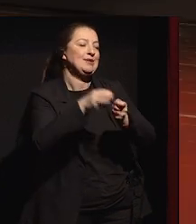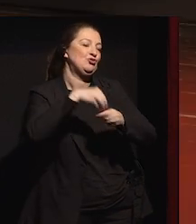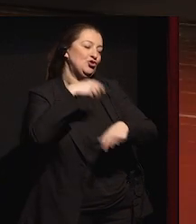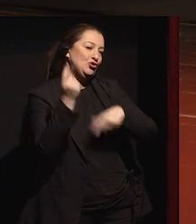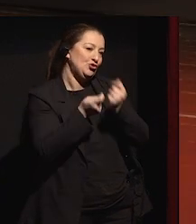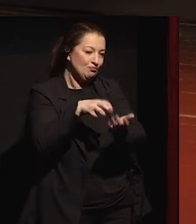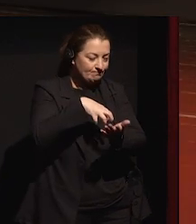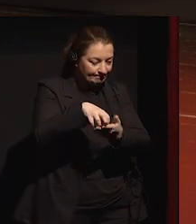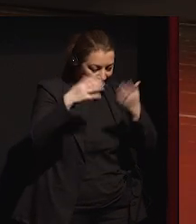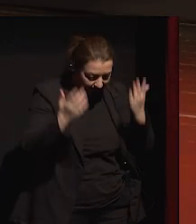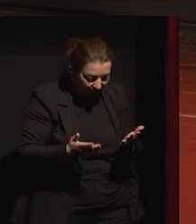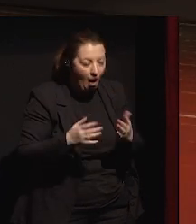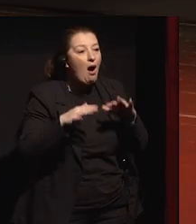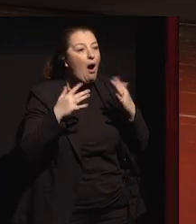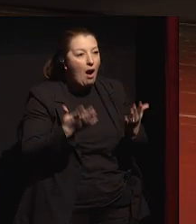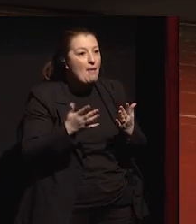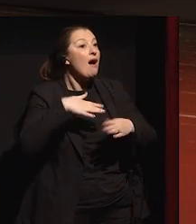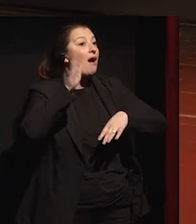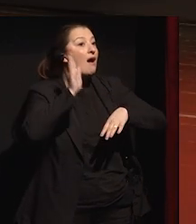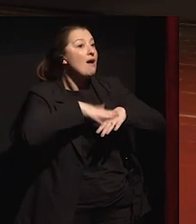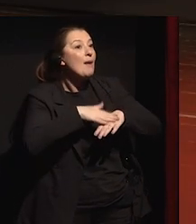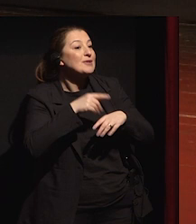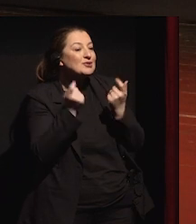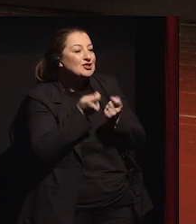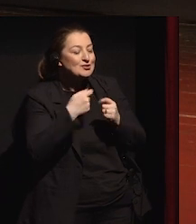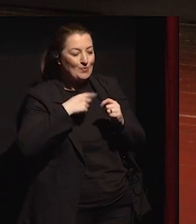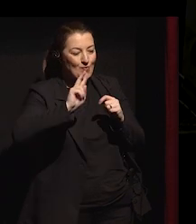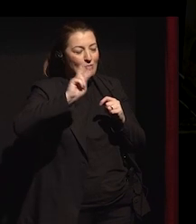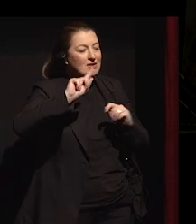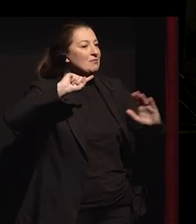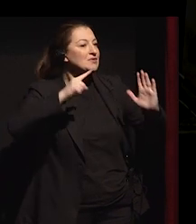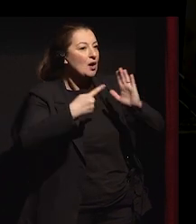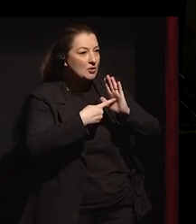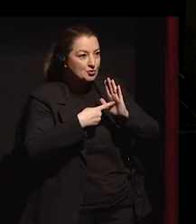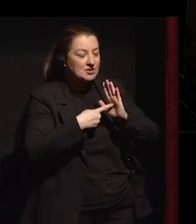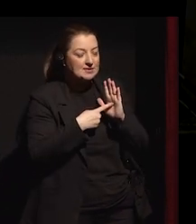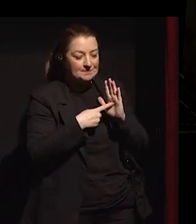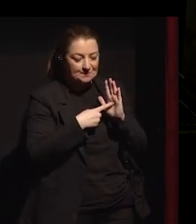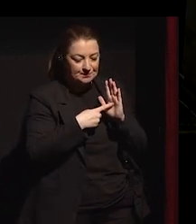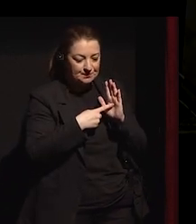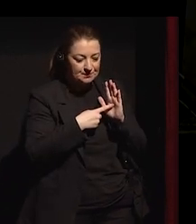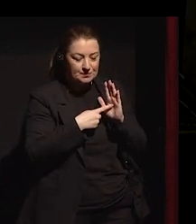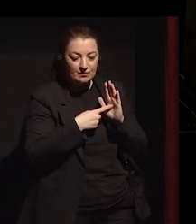But what we do are our mission. Our aim is to create connections,